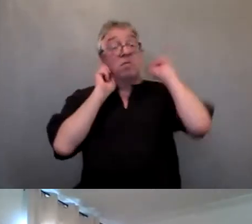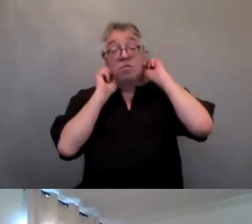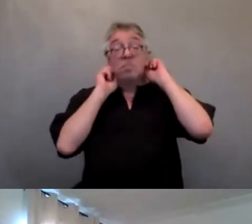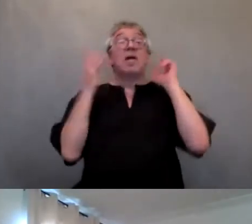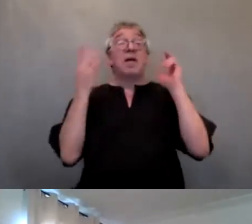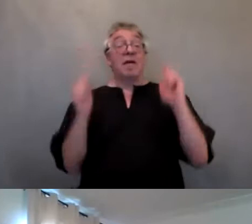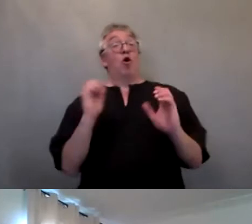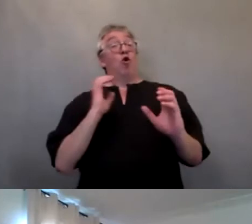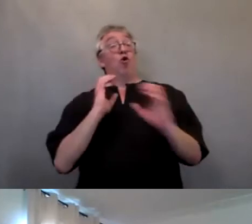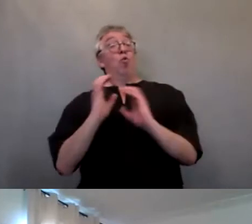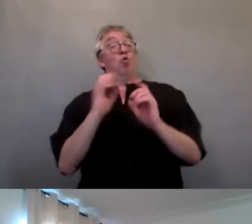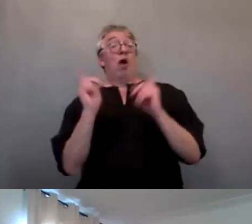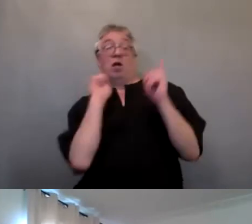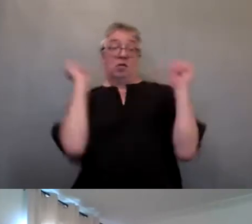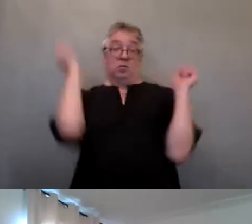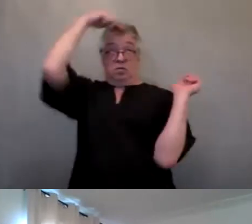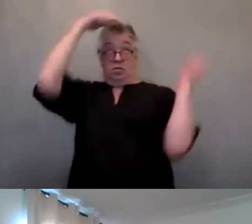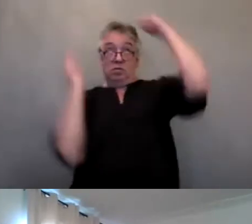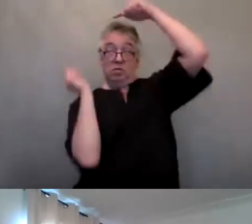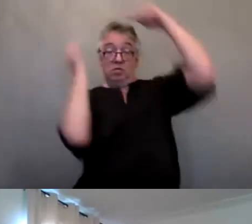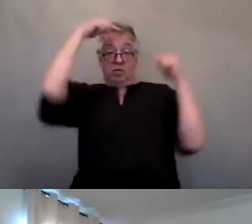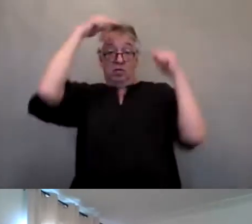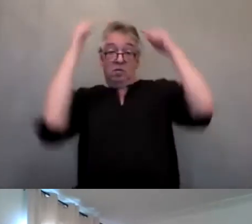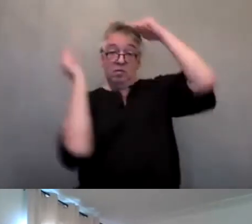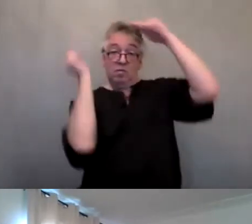with, that they talk to each other, so they can work together. Yeah